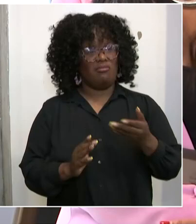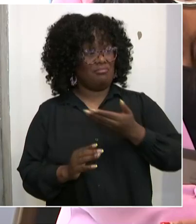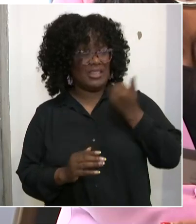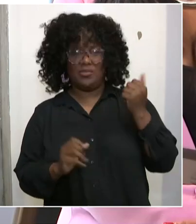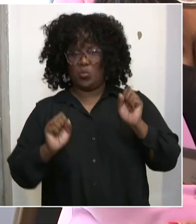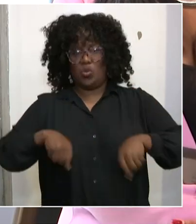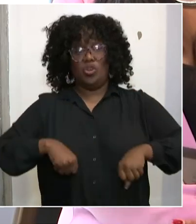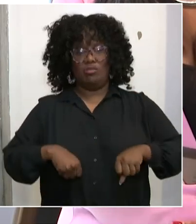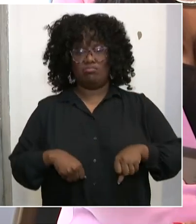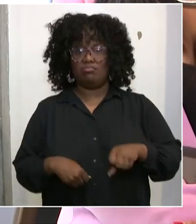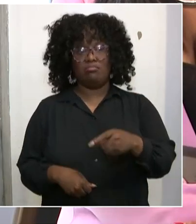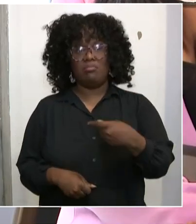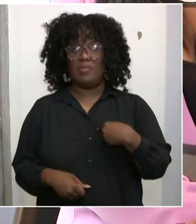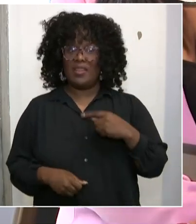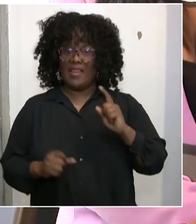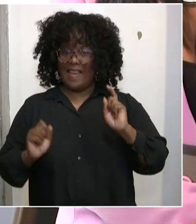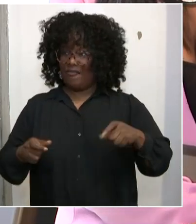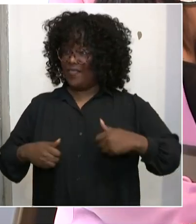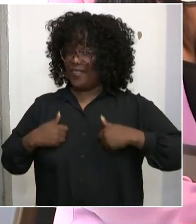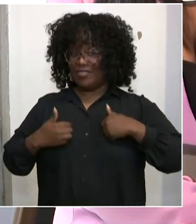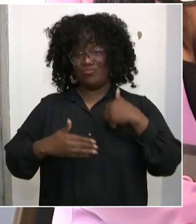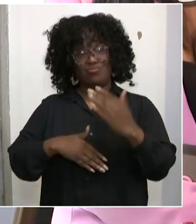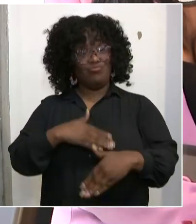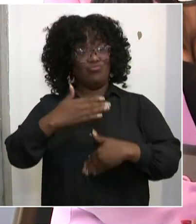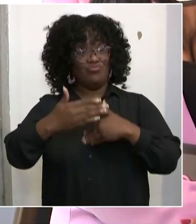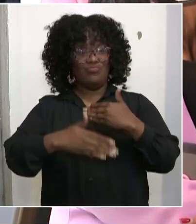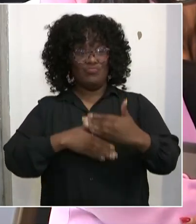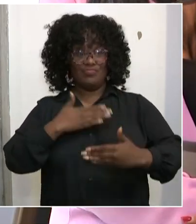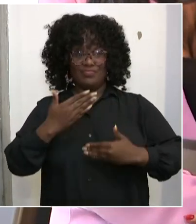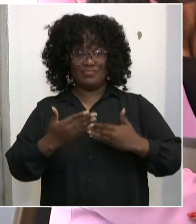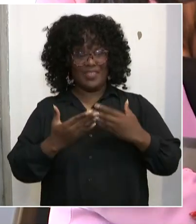we have to live and we're gonna live and we're gonna celebrate, OK, yeah.